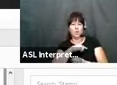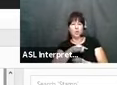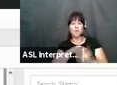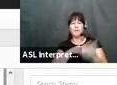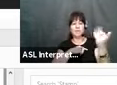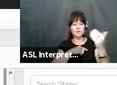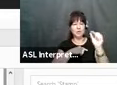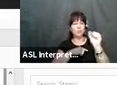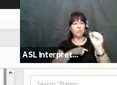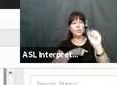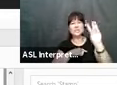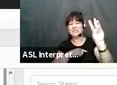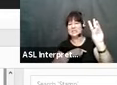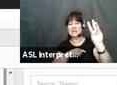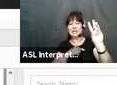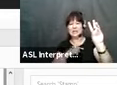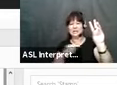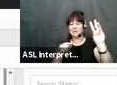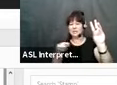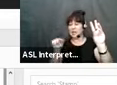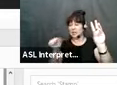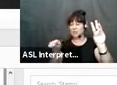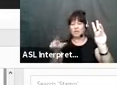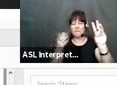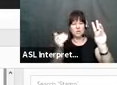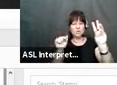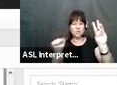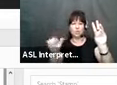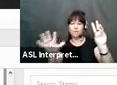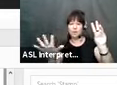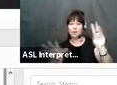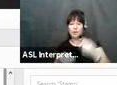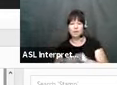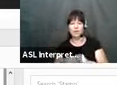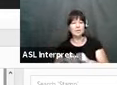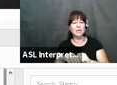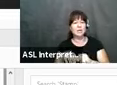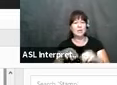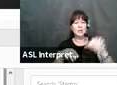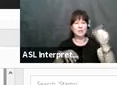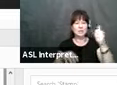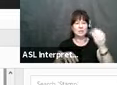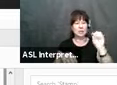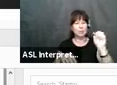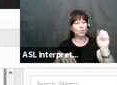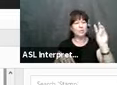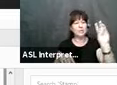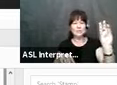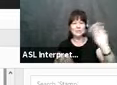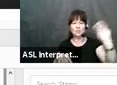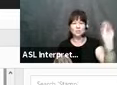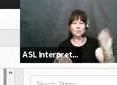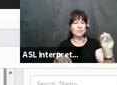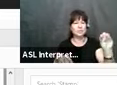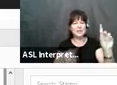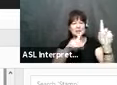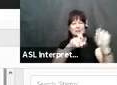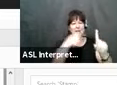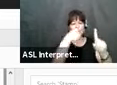fifteen point five cases, new cases per 100,000 per day. We have a testing positive at ten point six percent, theirs is ten point nine percent.